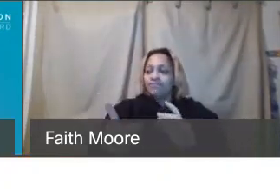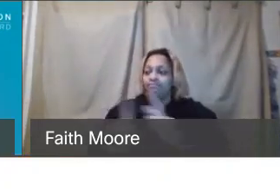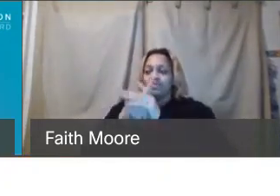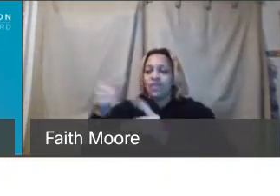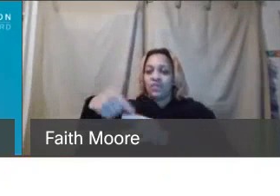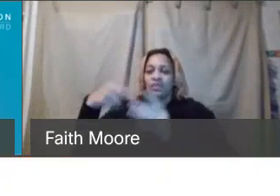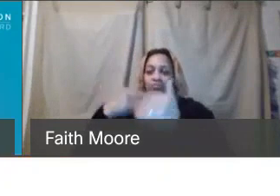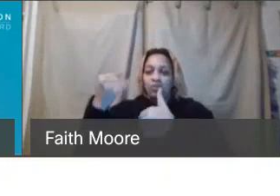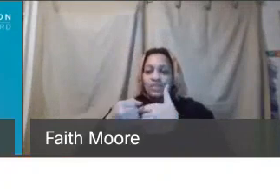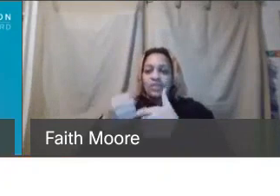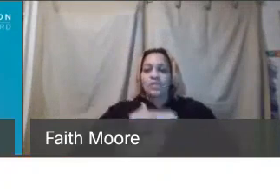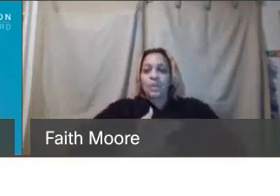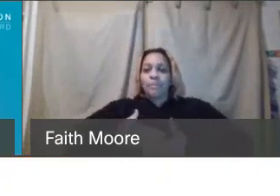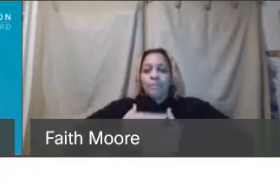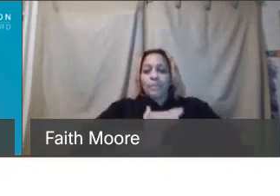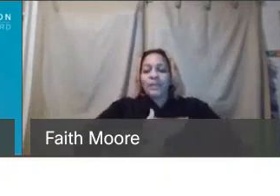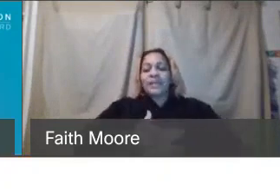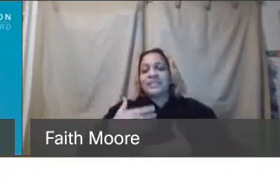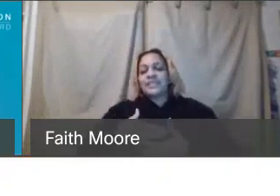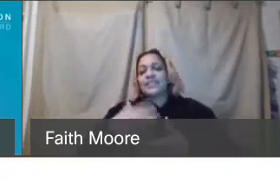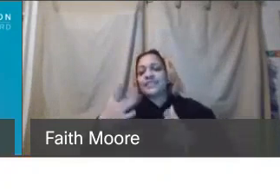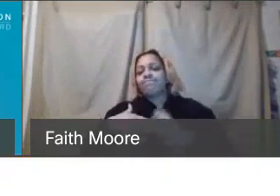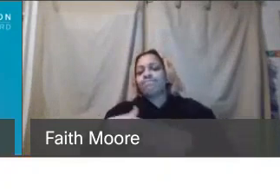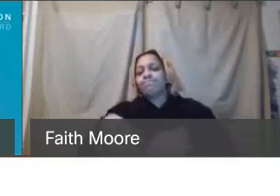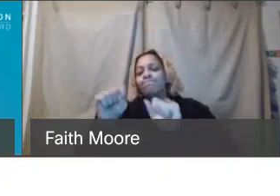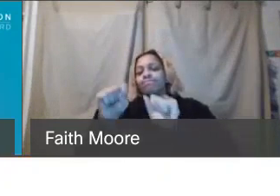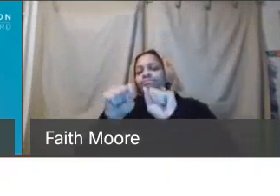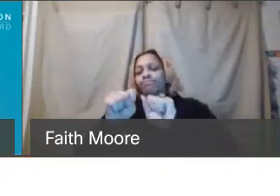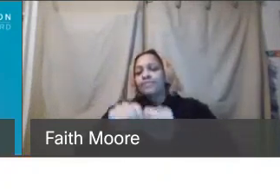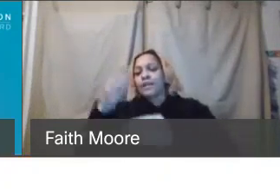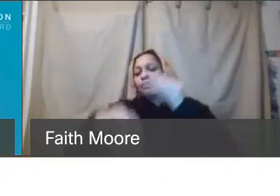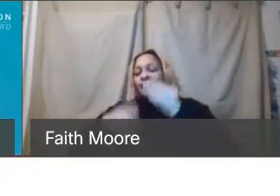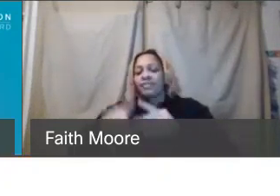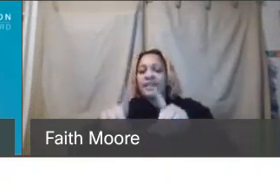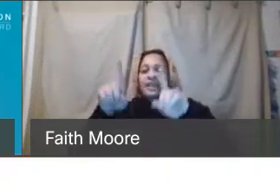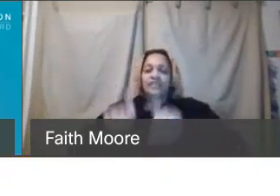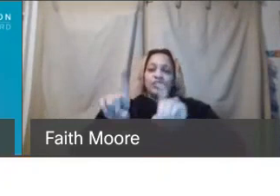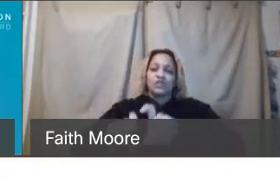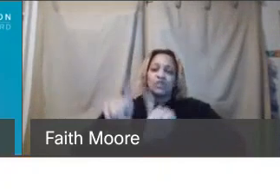So please do take the survey. So we can know how we, how we can prove and what ways we should extend our engagement as we move forward.